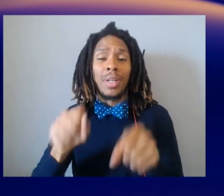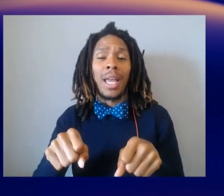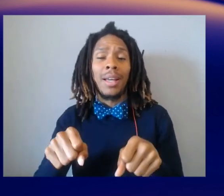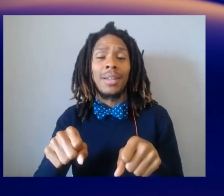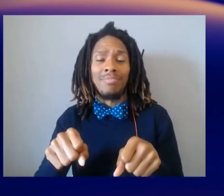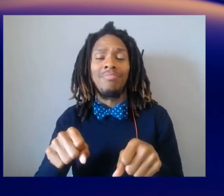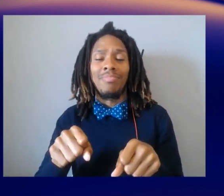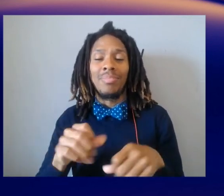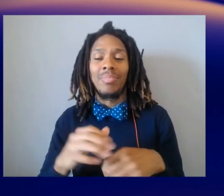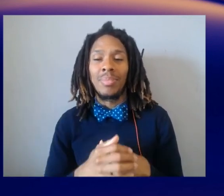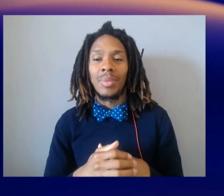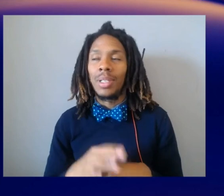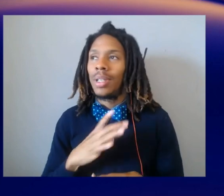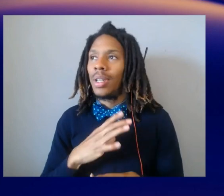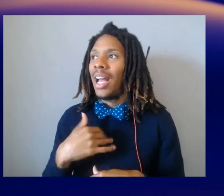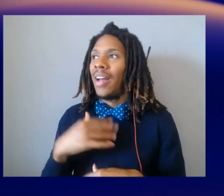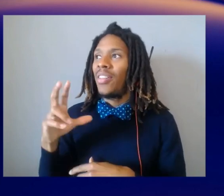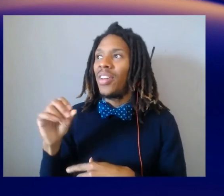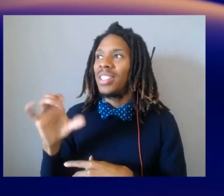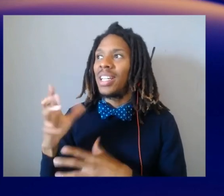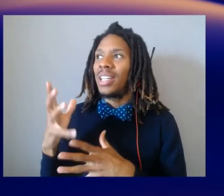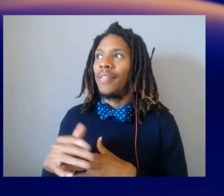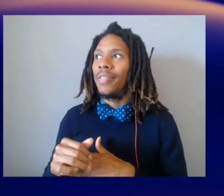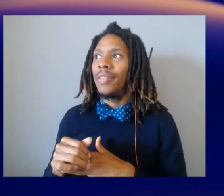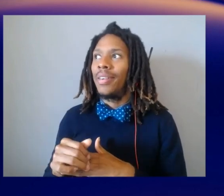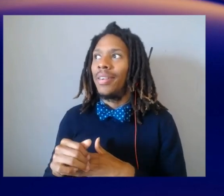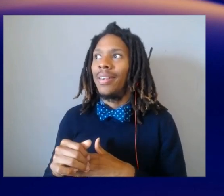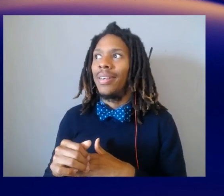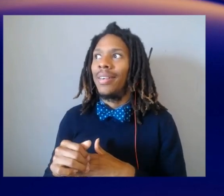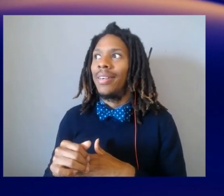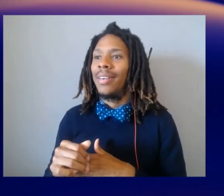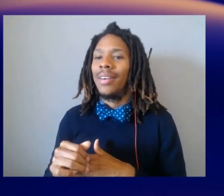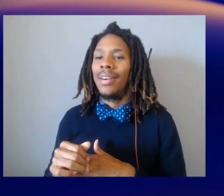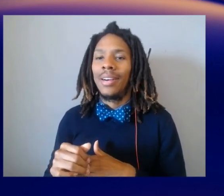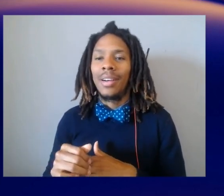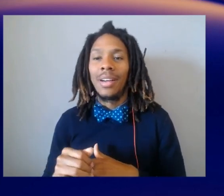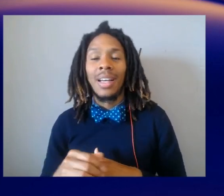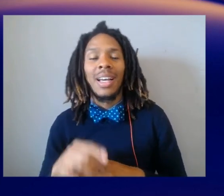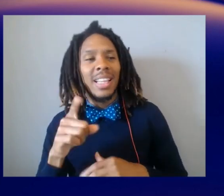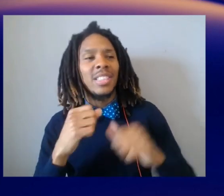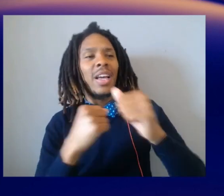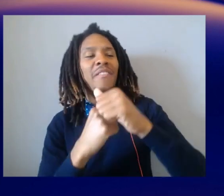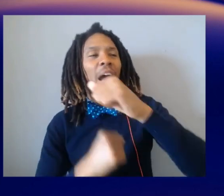We've got 30 seconds left. Anything- These are all foundational services